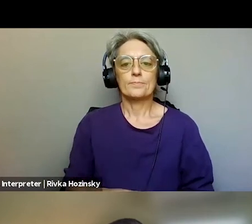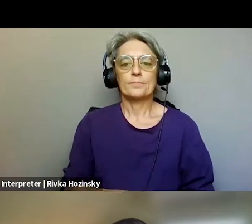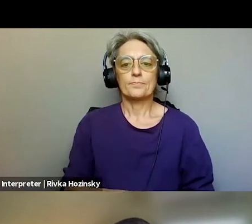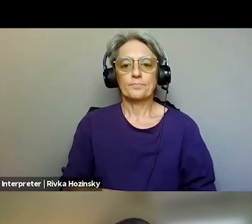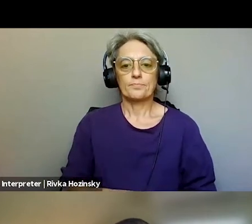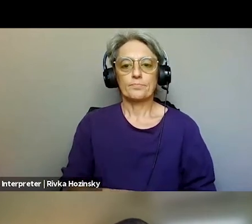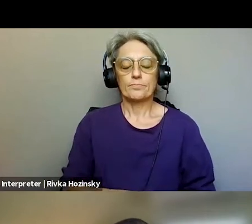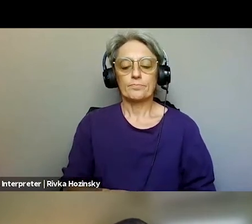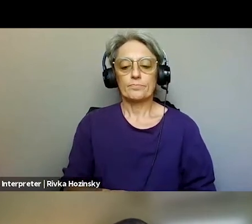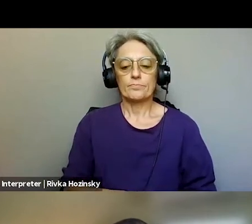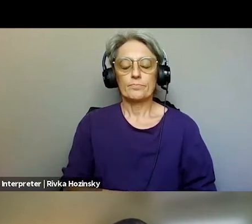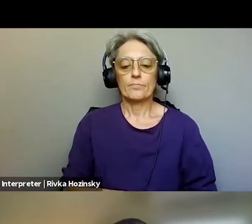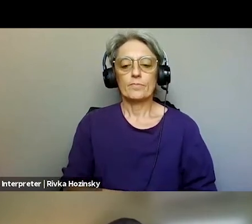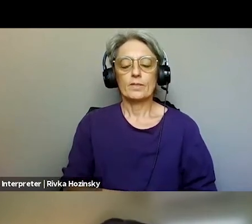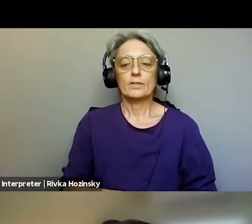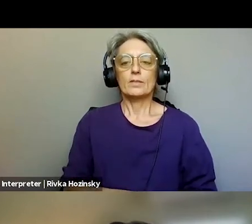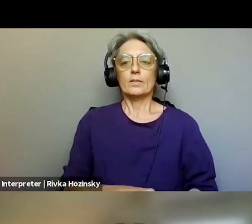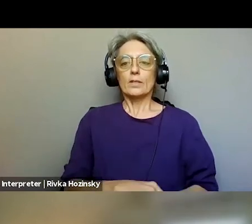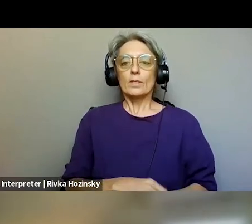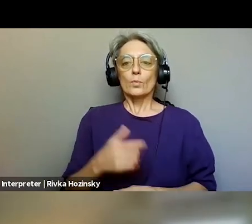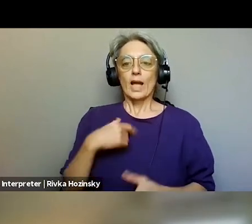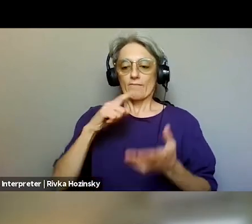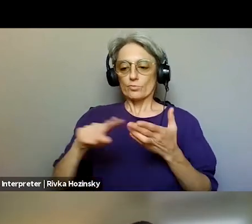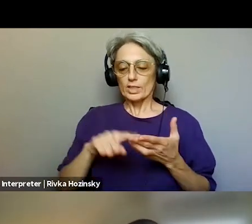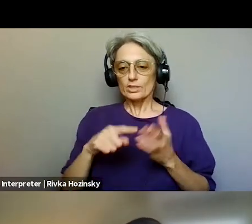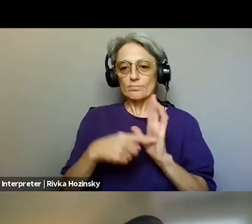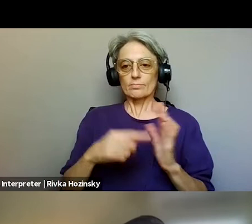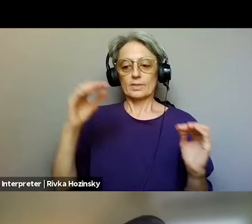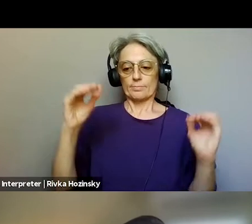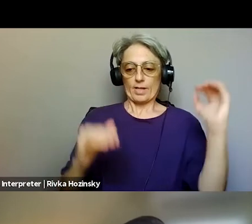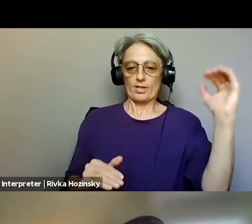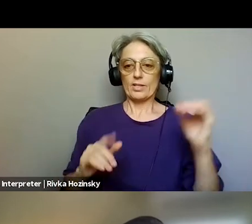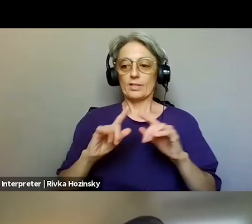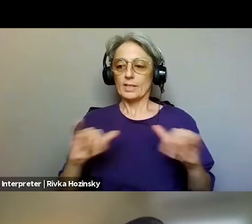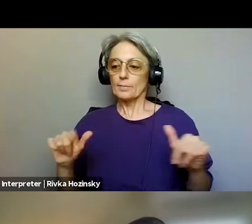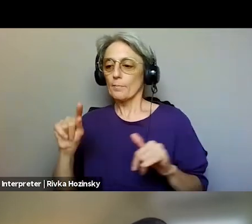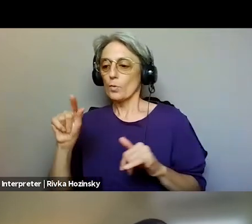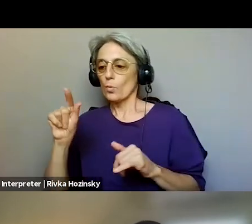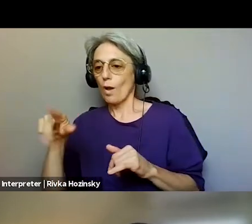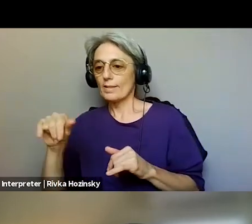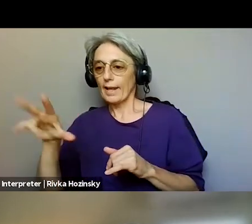on disparities and we have this parallel body of literature from qualitative research on barriers